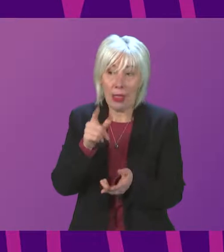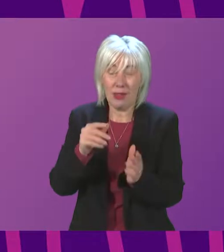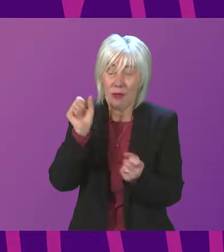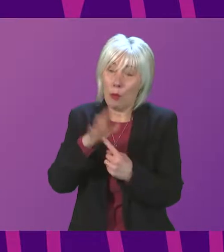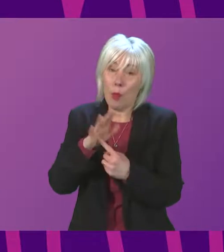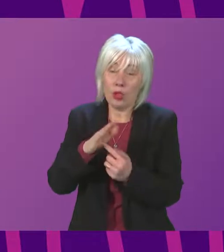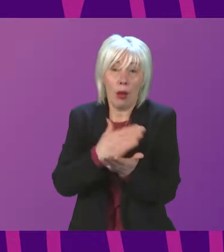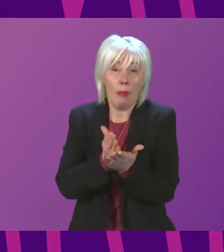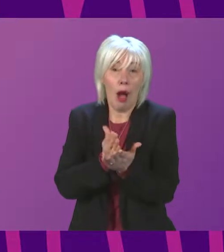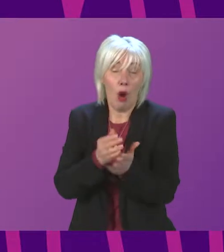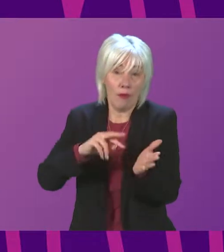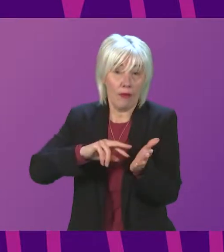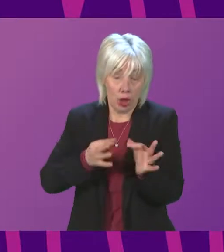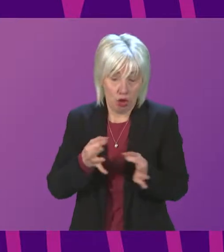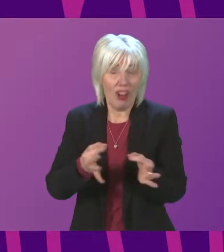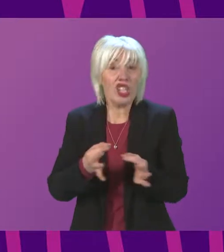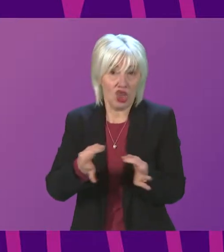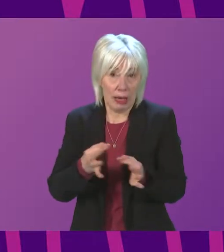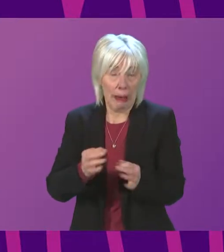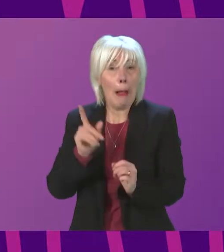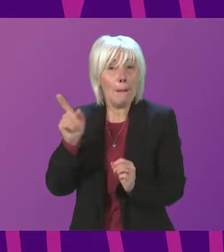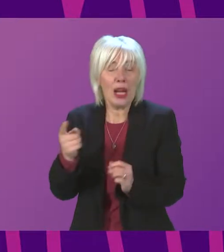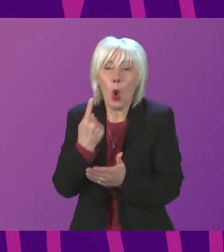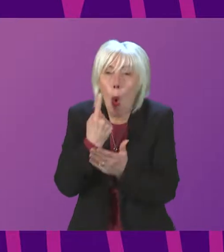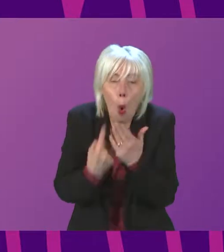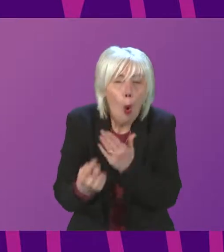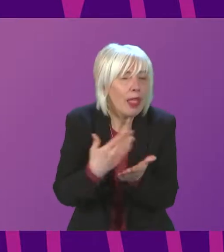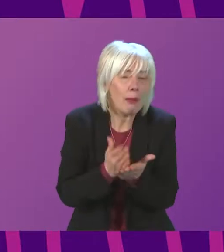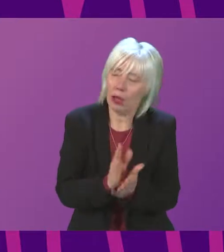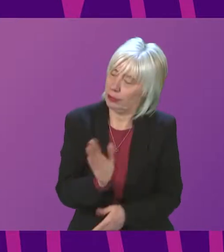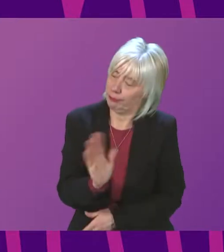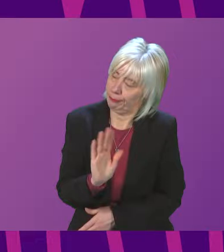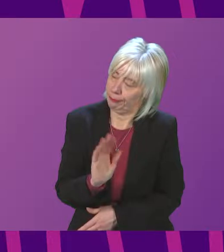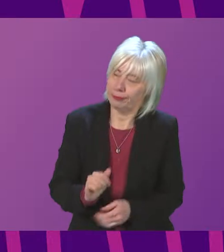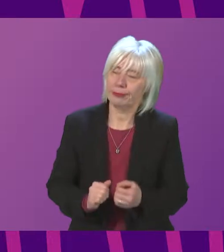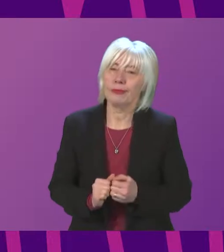but I suggest to Anas Sarwar that it is not the only part. We are focused on finding the solutions.